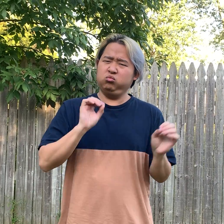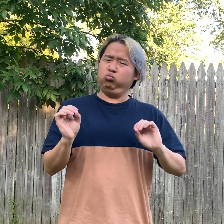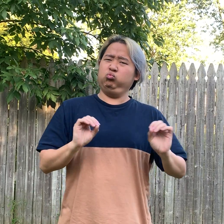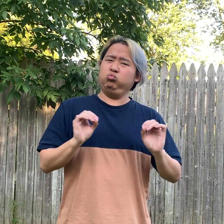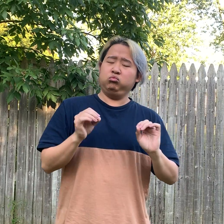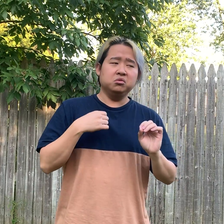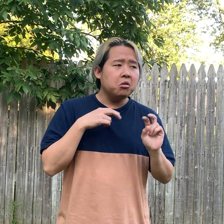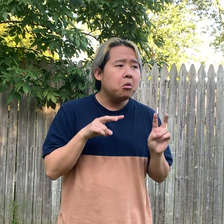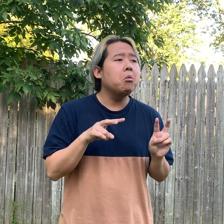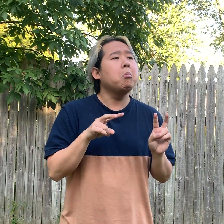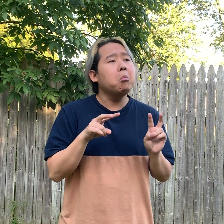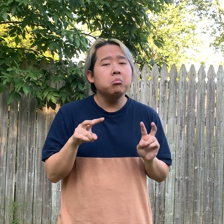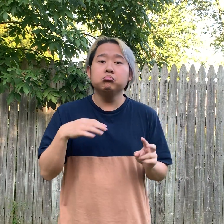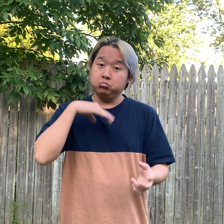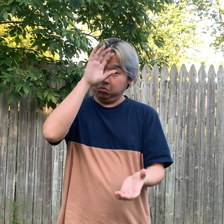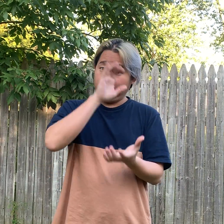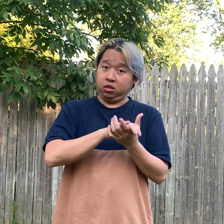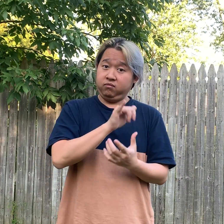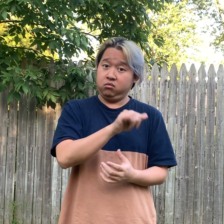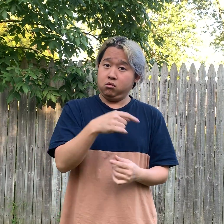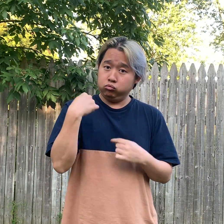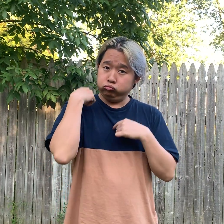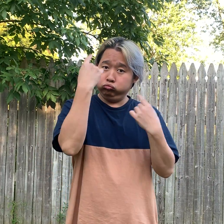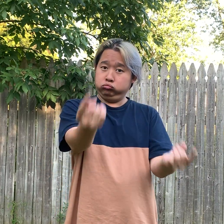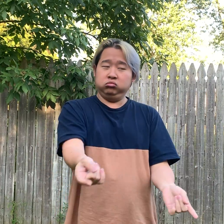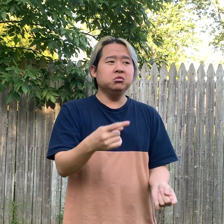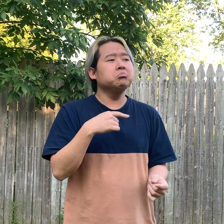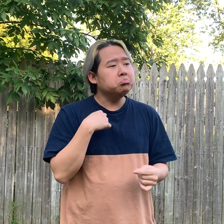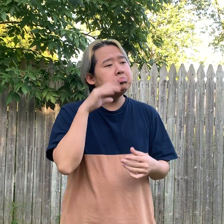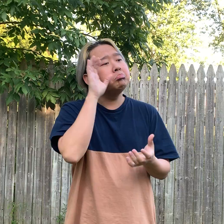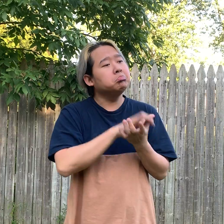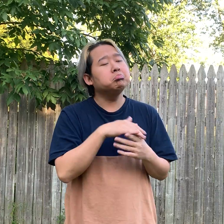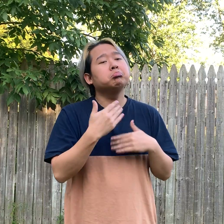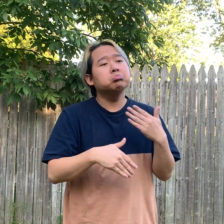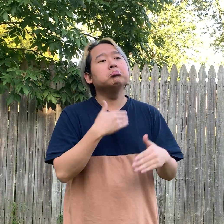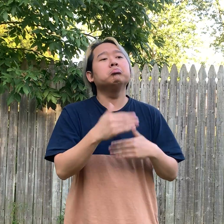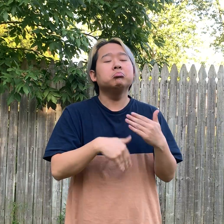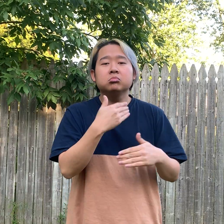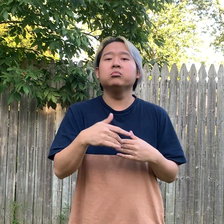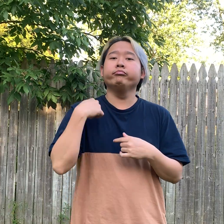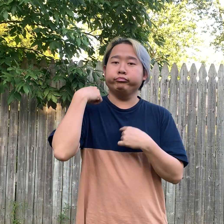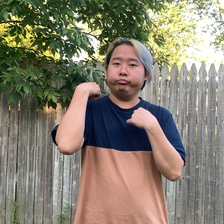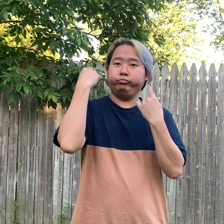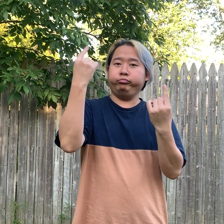So, this was the assumption that I had throughout my life: Deaf people can't become doctors.